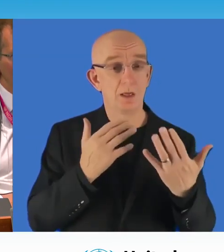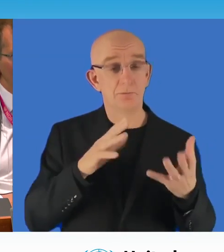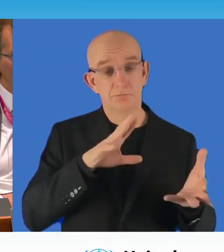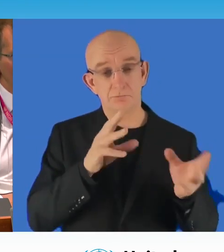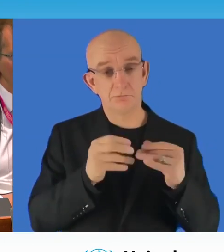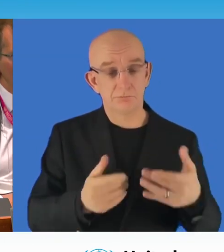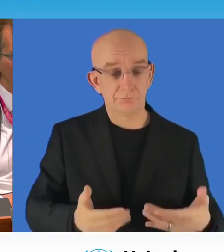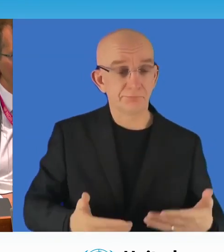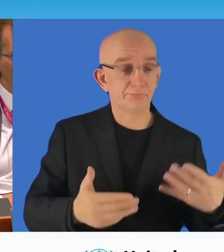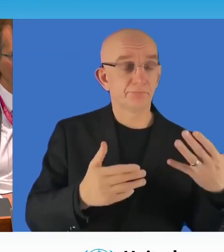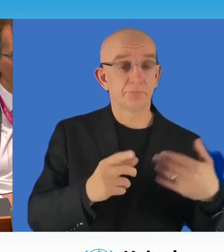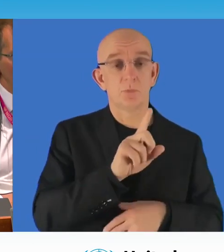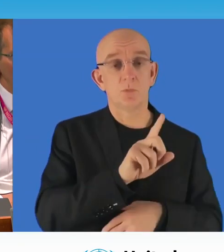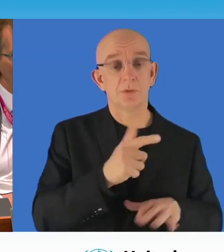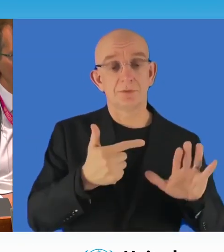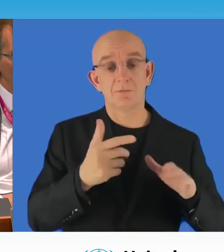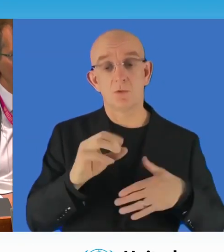te